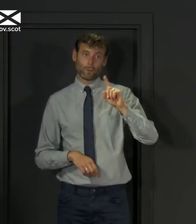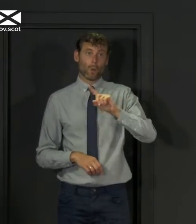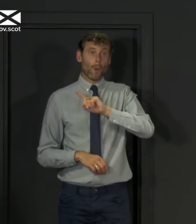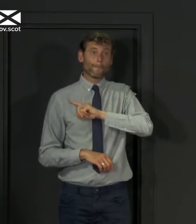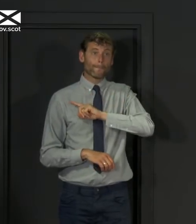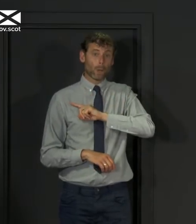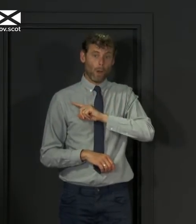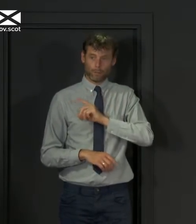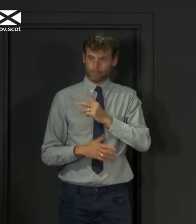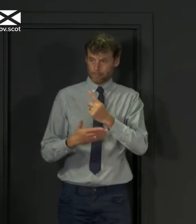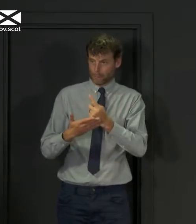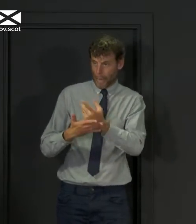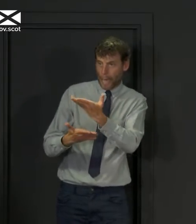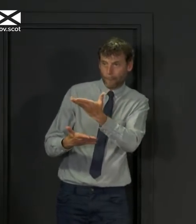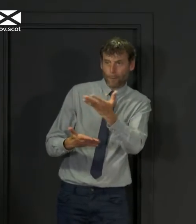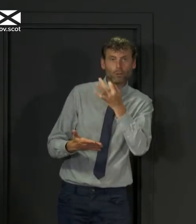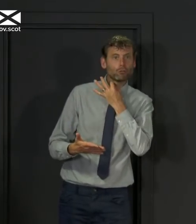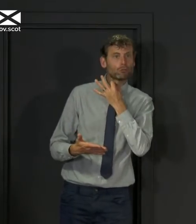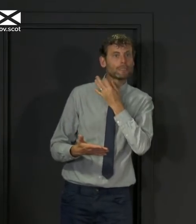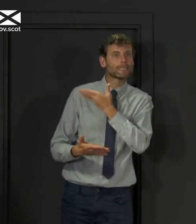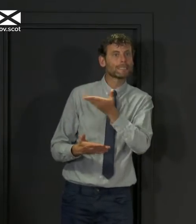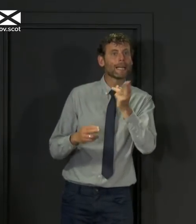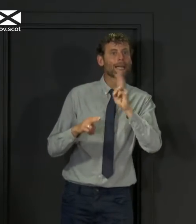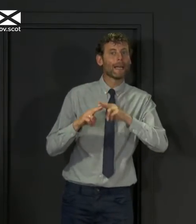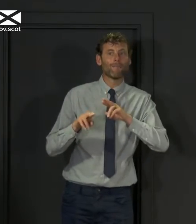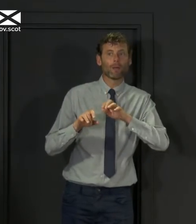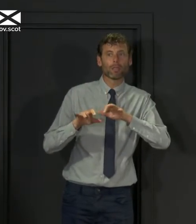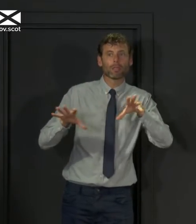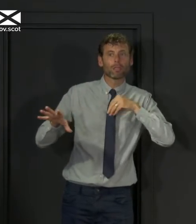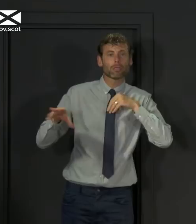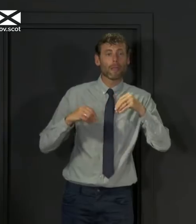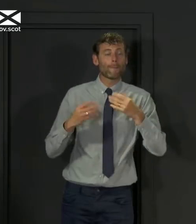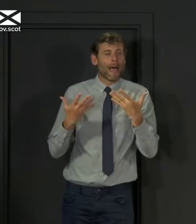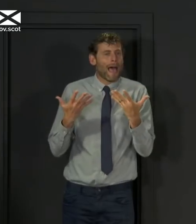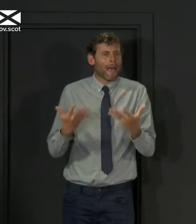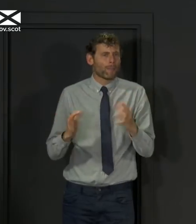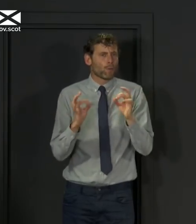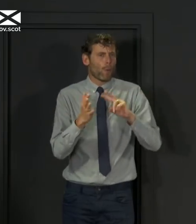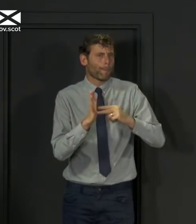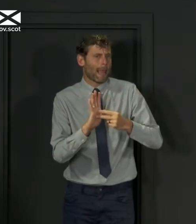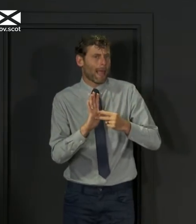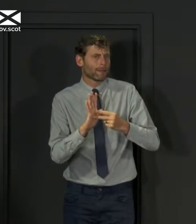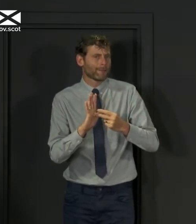can do. But we are not planning these things at the moment because we hope, as has been